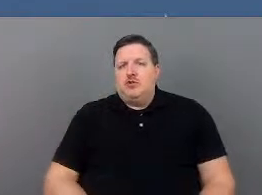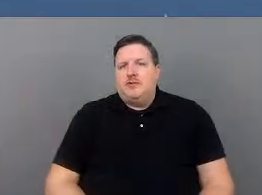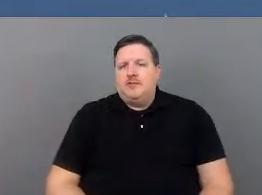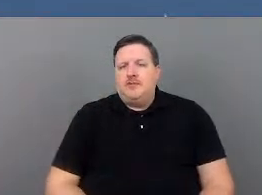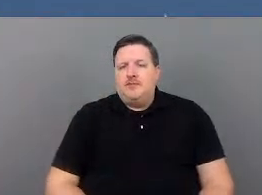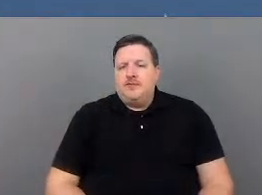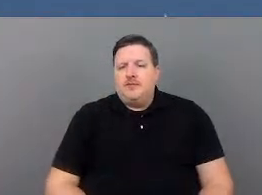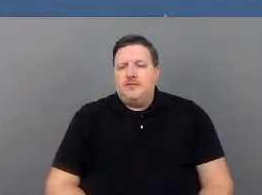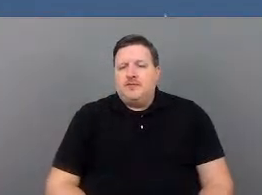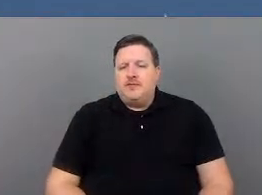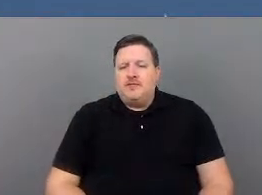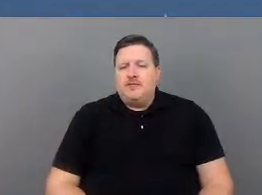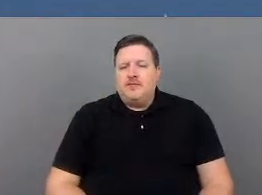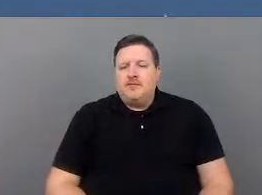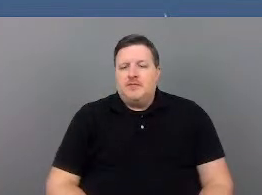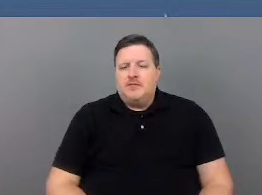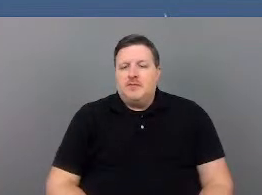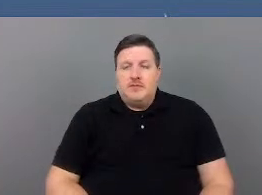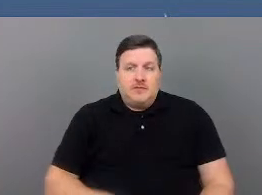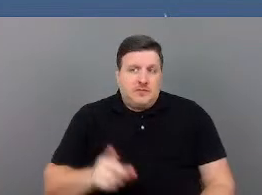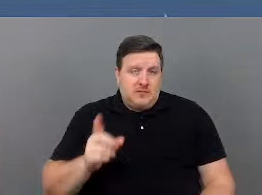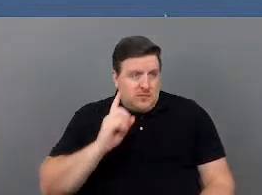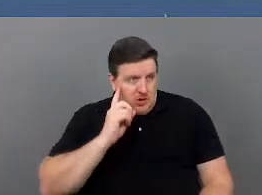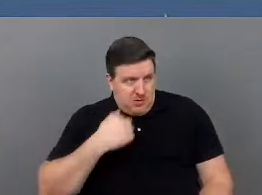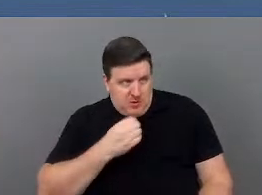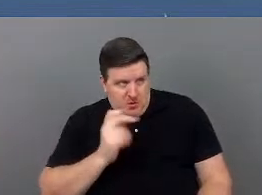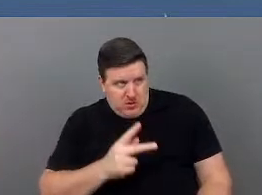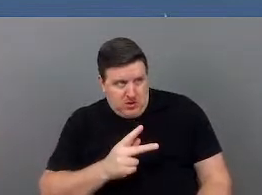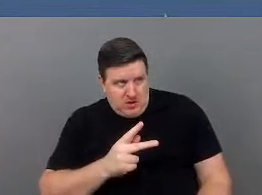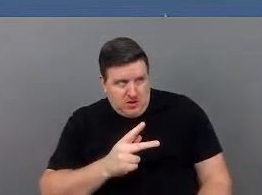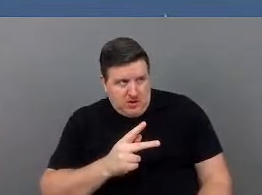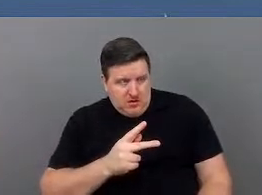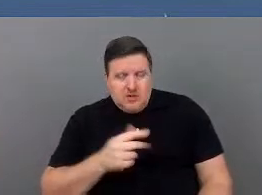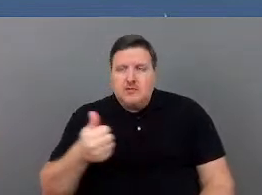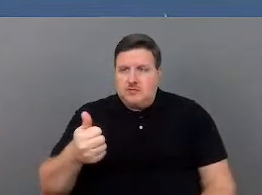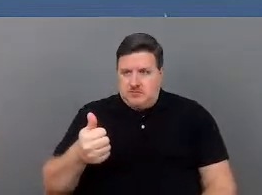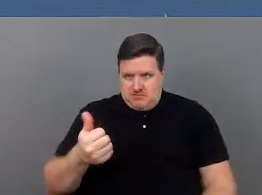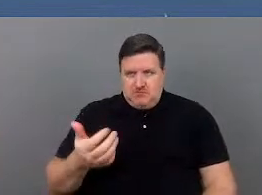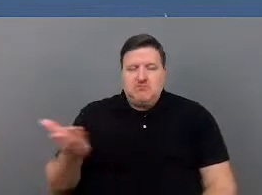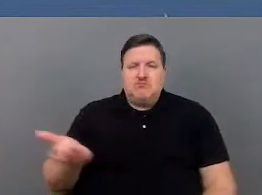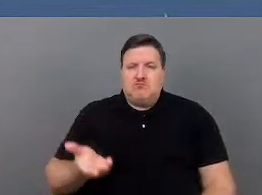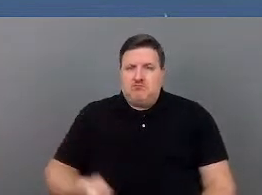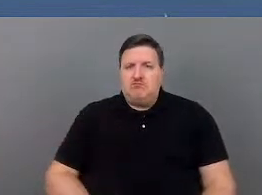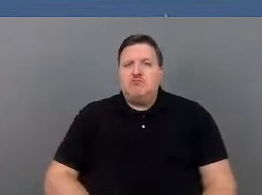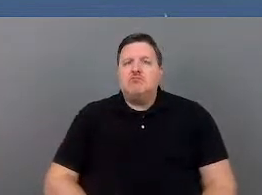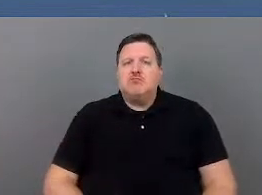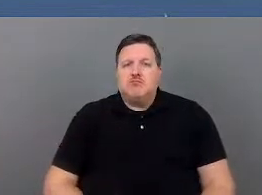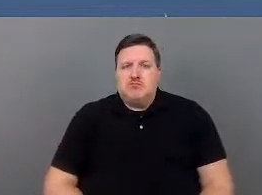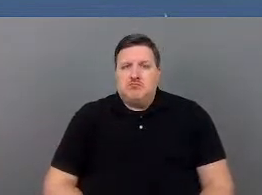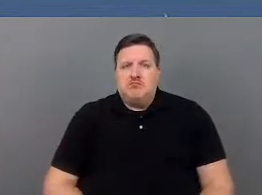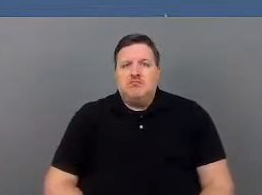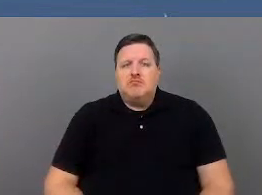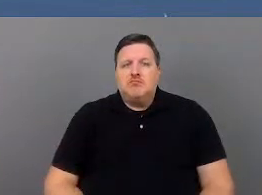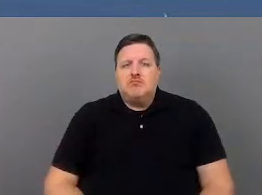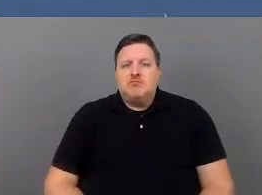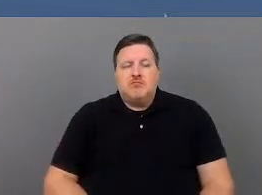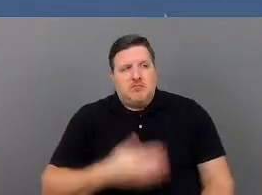MY NAME IS AMITY FOSTER AND I LIVE IN THE SHARE DAN NEIGHBORHOOD IN WARD 3. I BELIEVE EVERYONE IN OUR CITY DESERVES TO BE SAFE AND